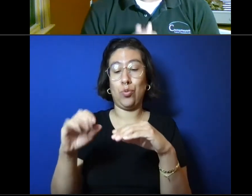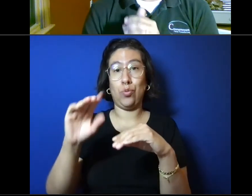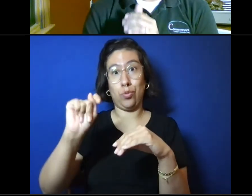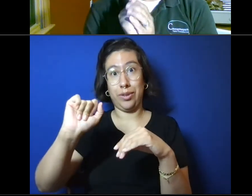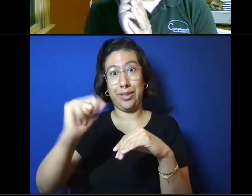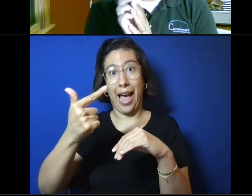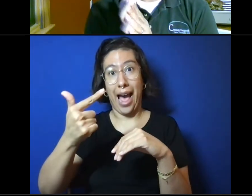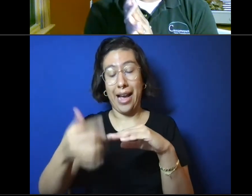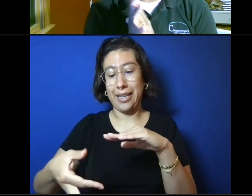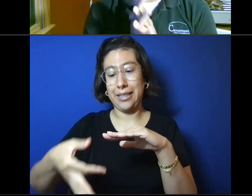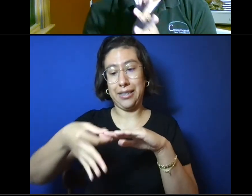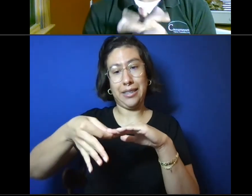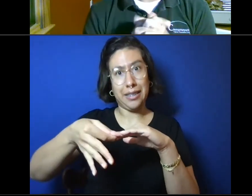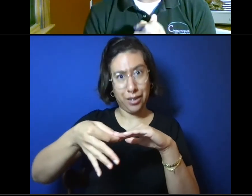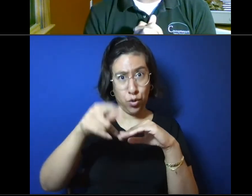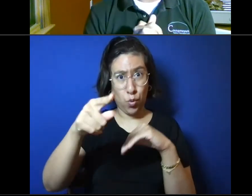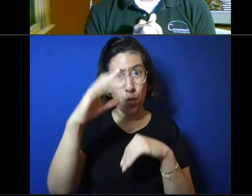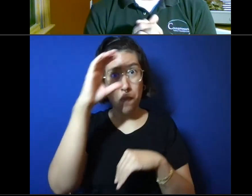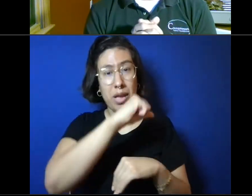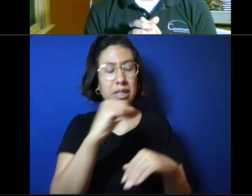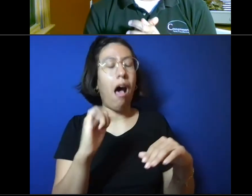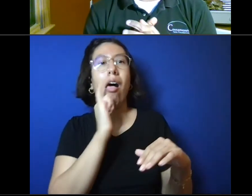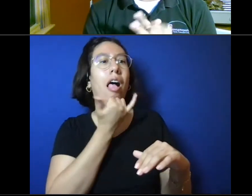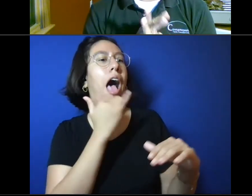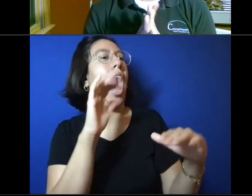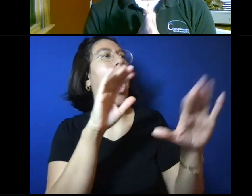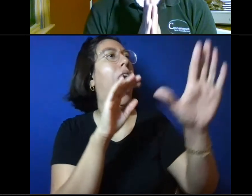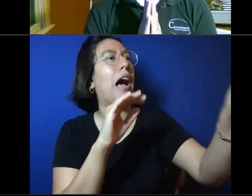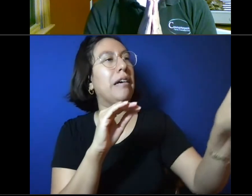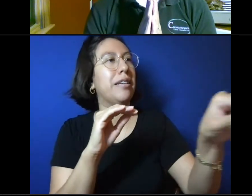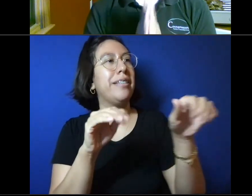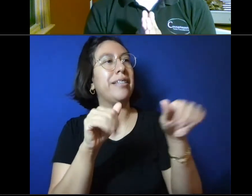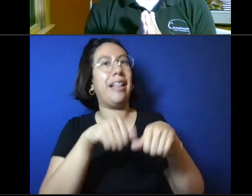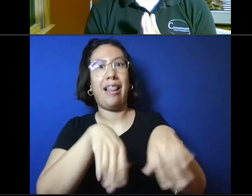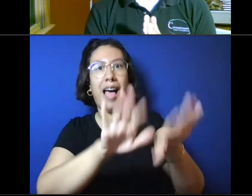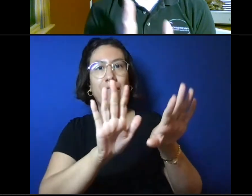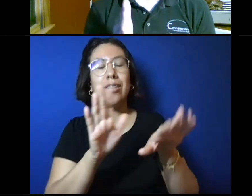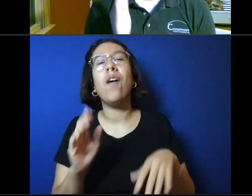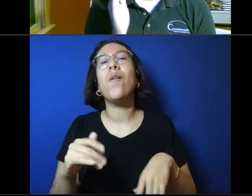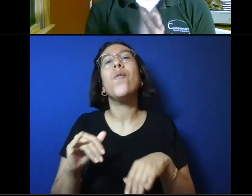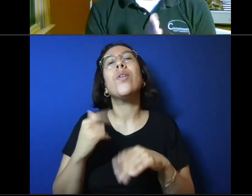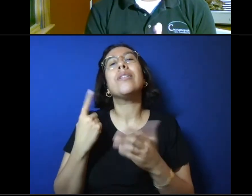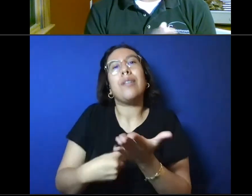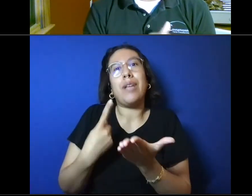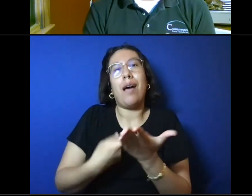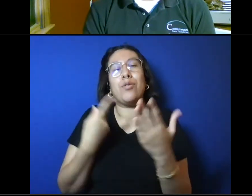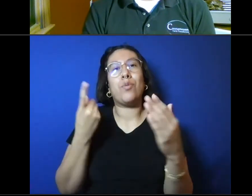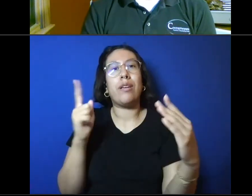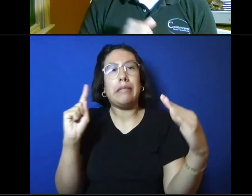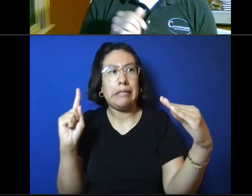Ooh, sometimes it is out of reach. Yes, it's not like we go up and every time it's 100% shot.